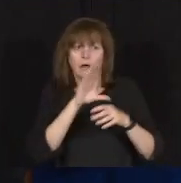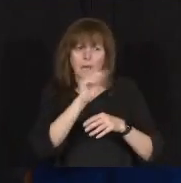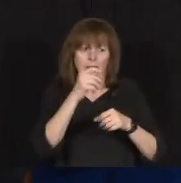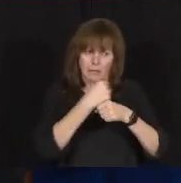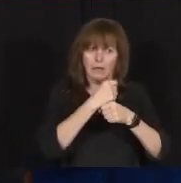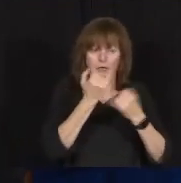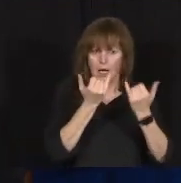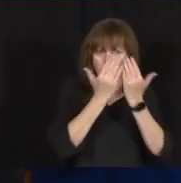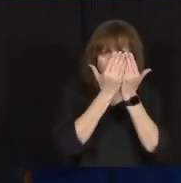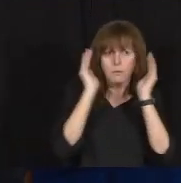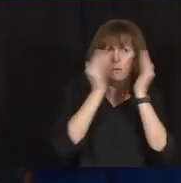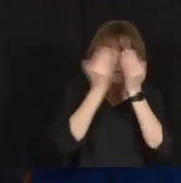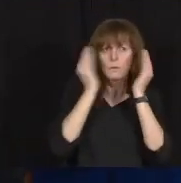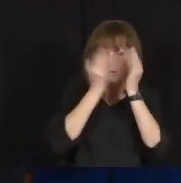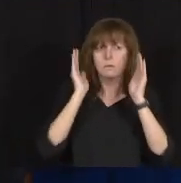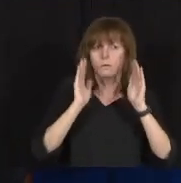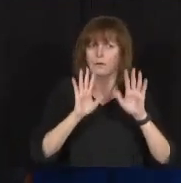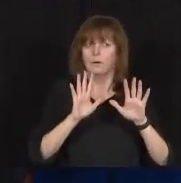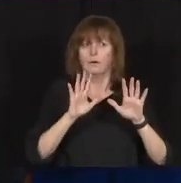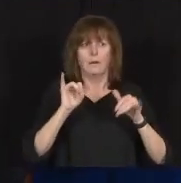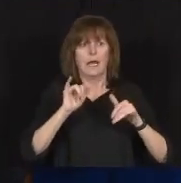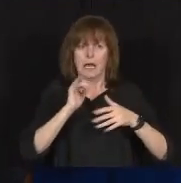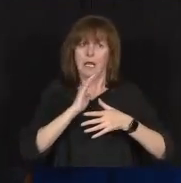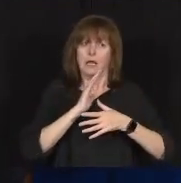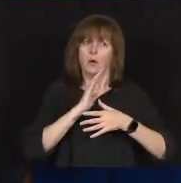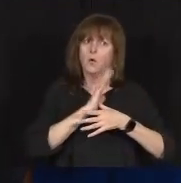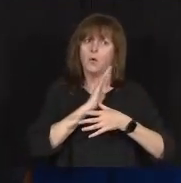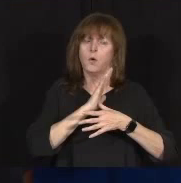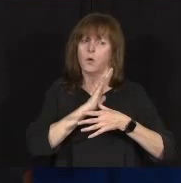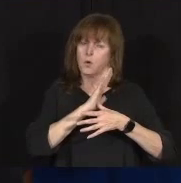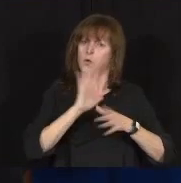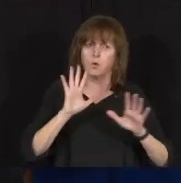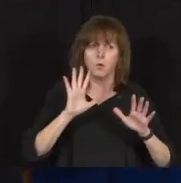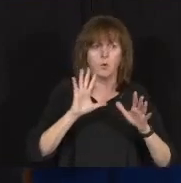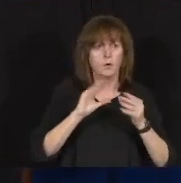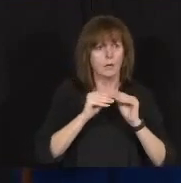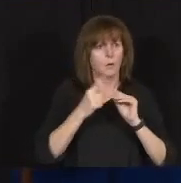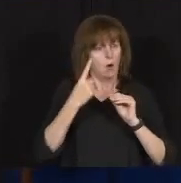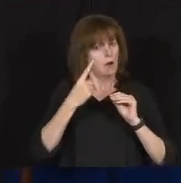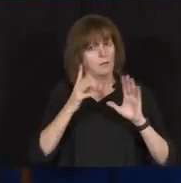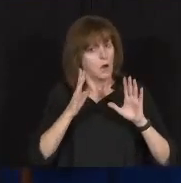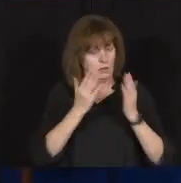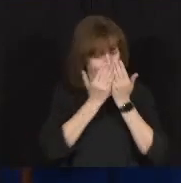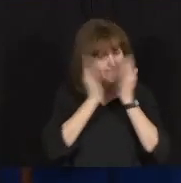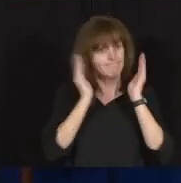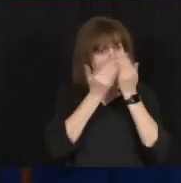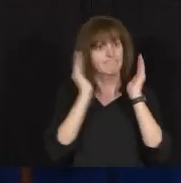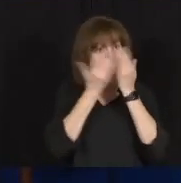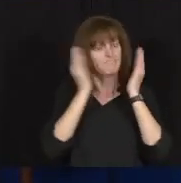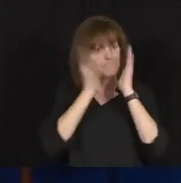these face shields, it is probably number one over any item we are producing here.